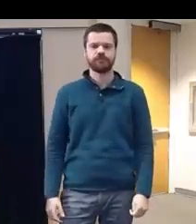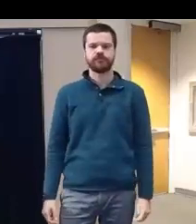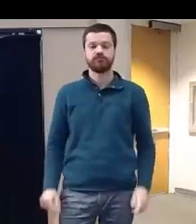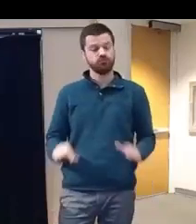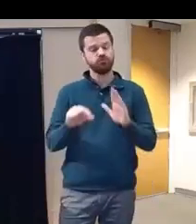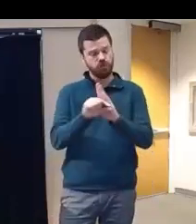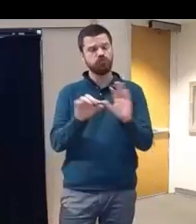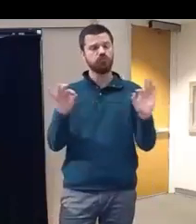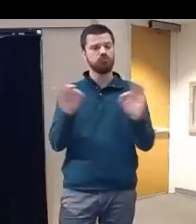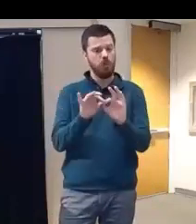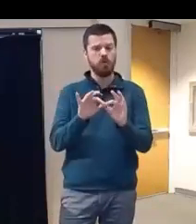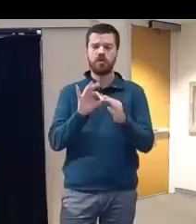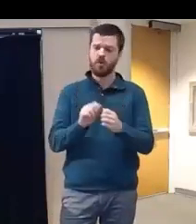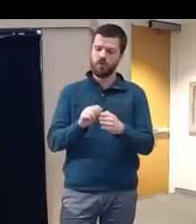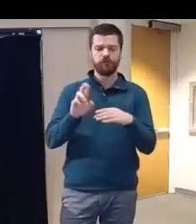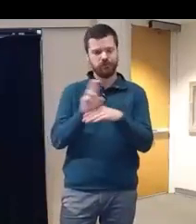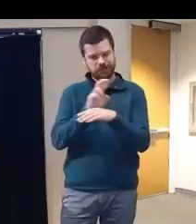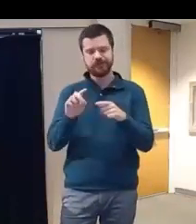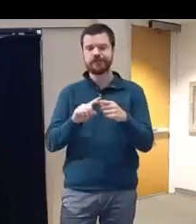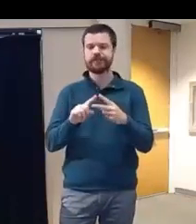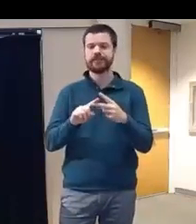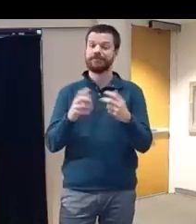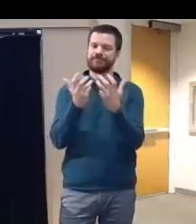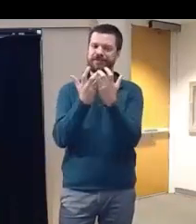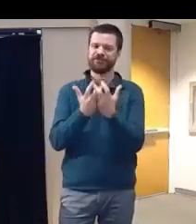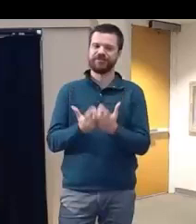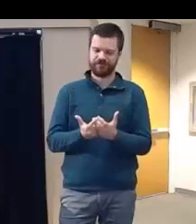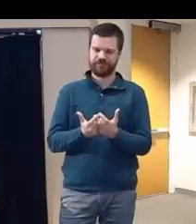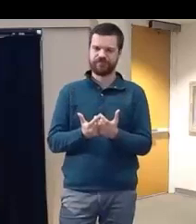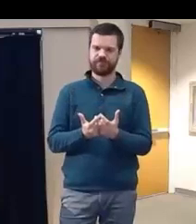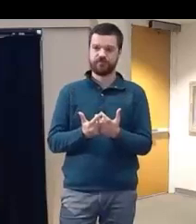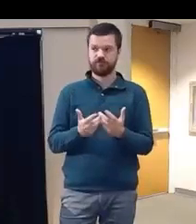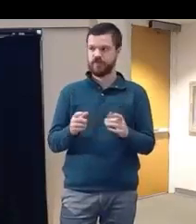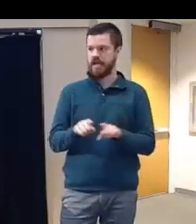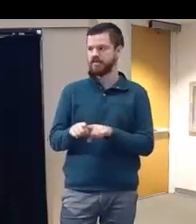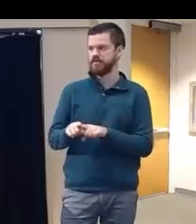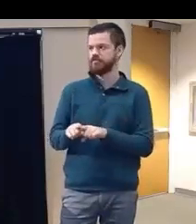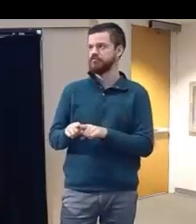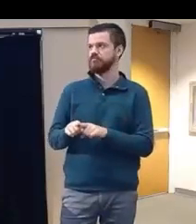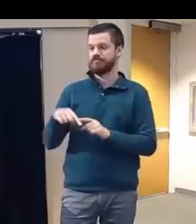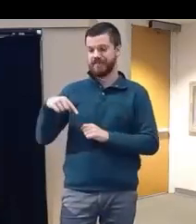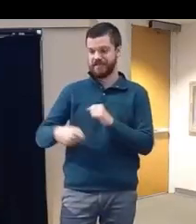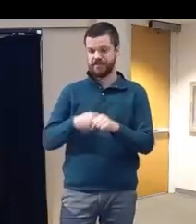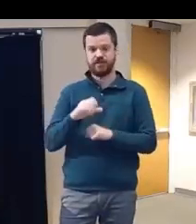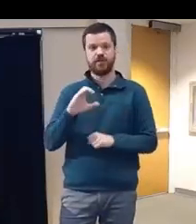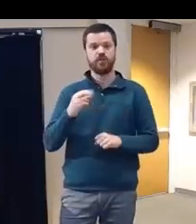important when it comes to residency matching because as of this year's cohort Step One is